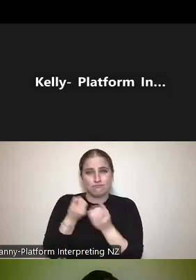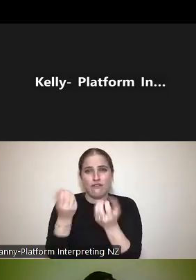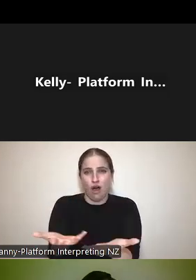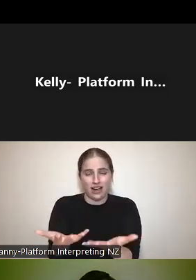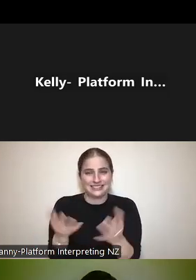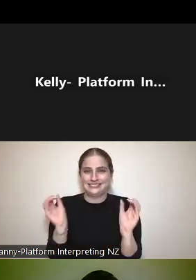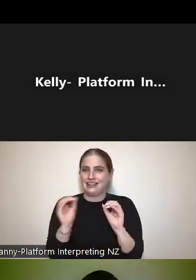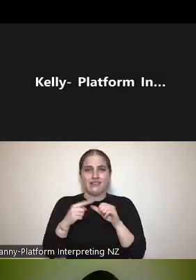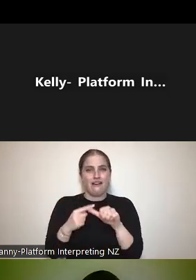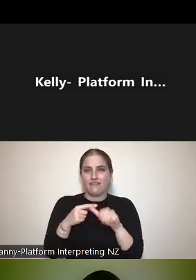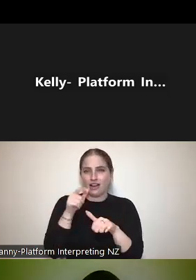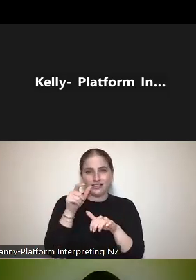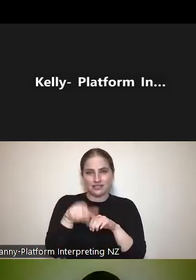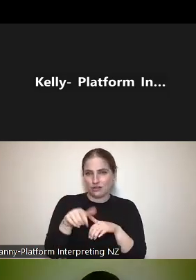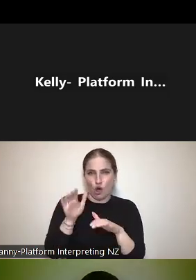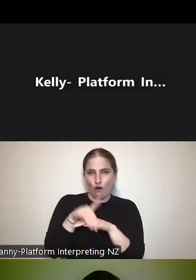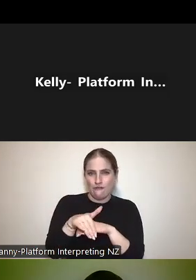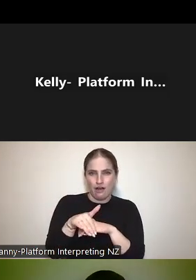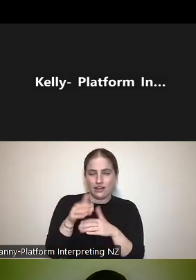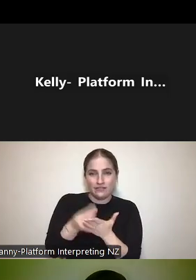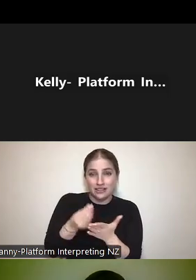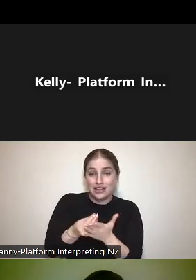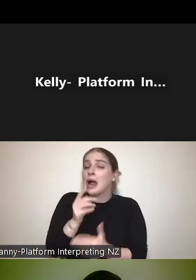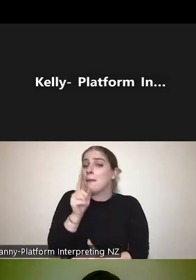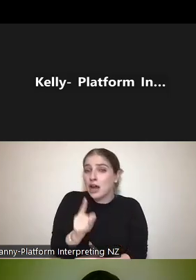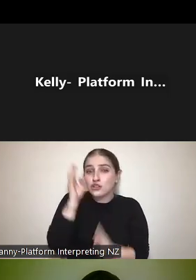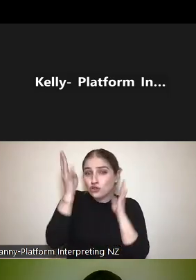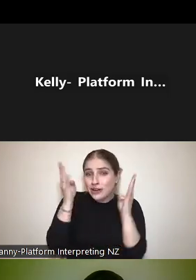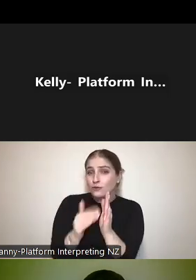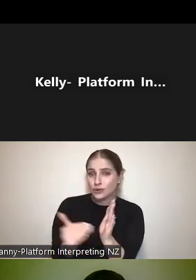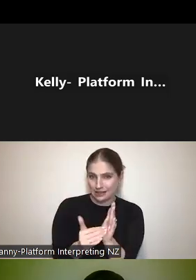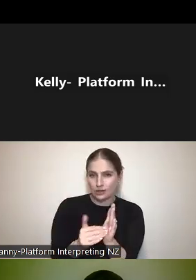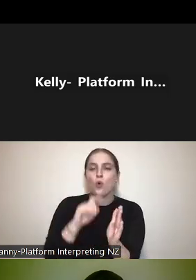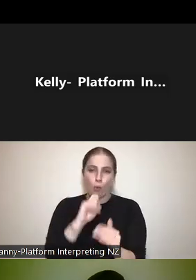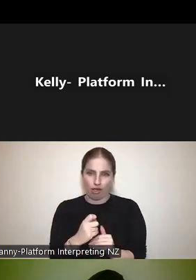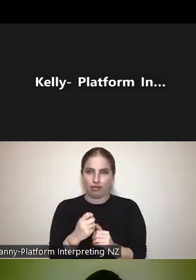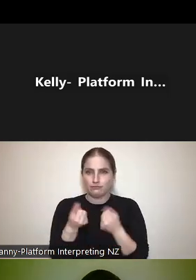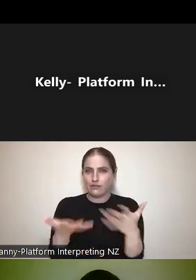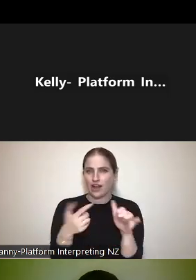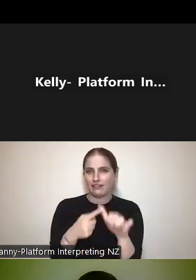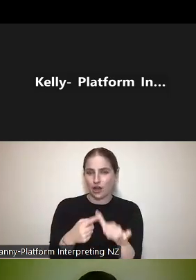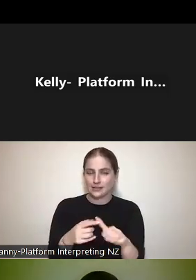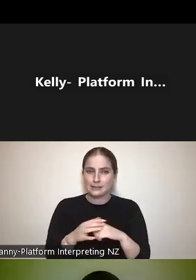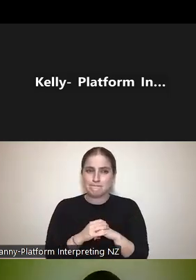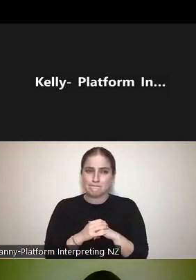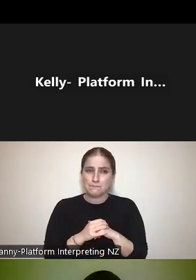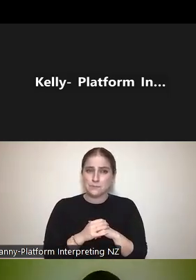While, of course, though, we can help you with things, we can help you with letters of support, we can help you with your looking at the accessibility of your project,